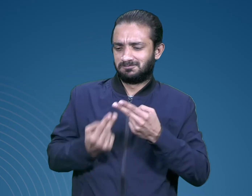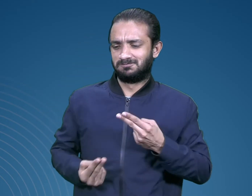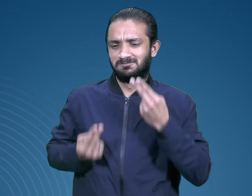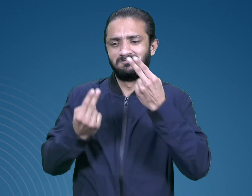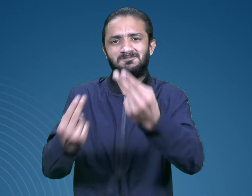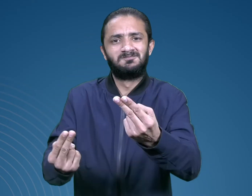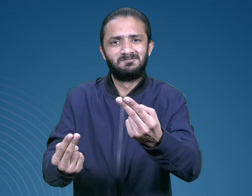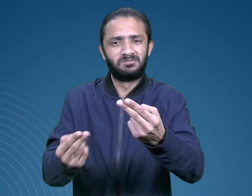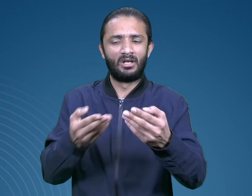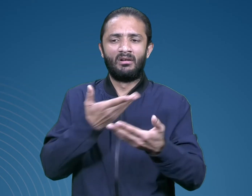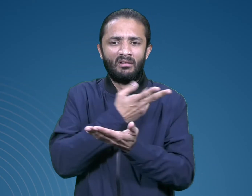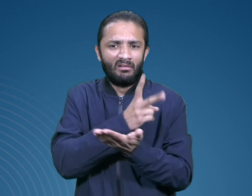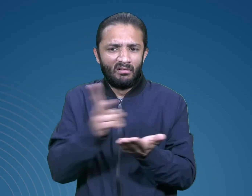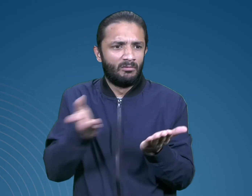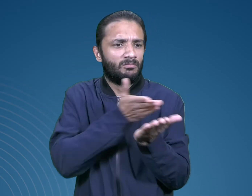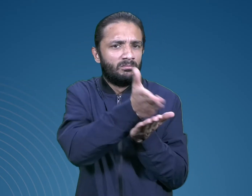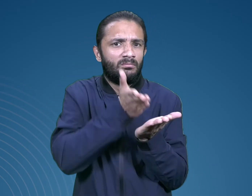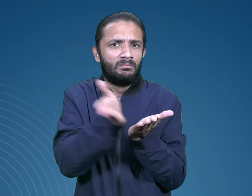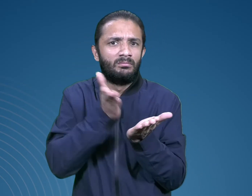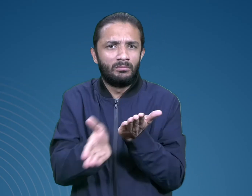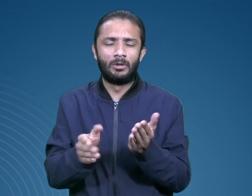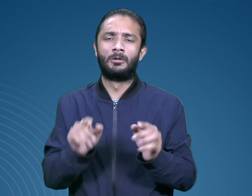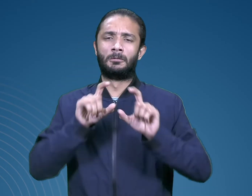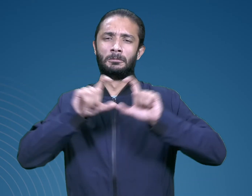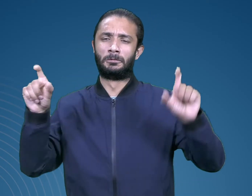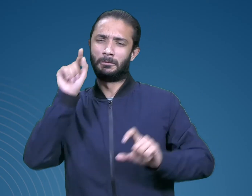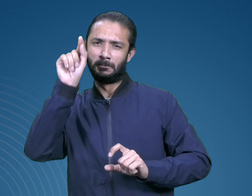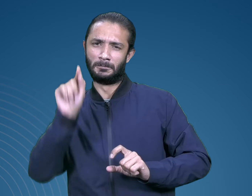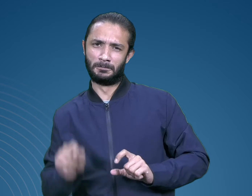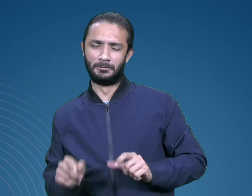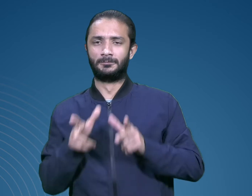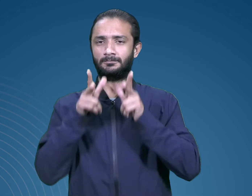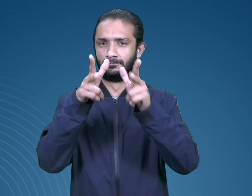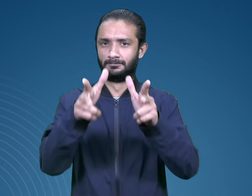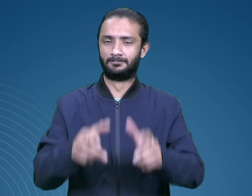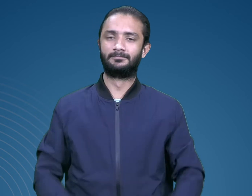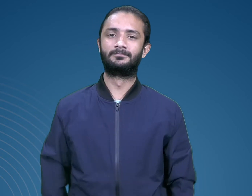Let's understand this in depth,